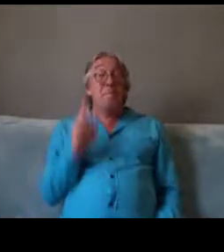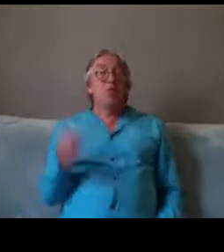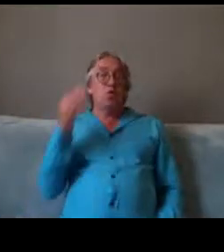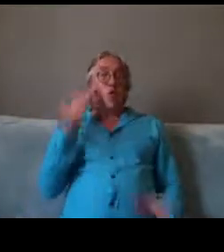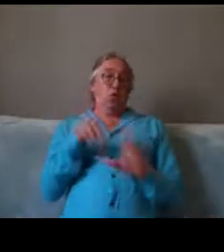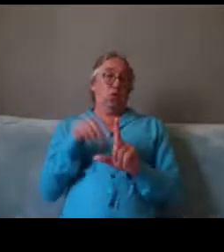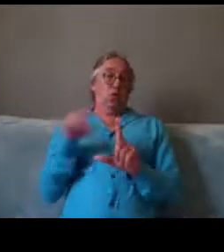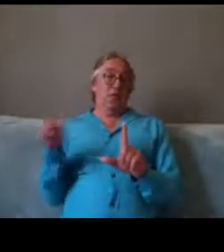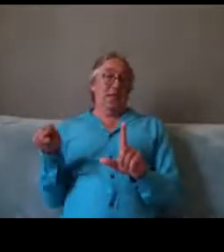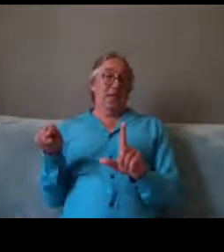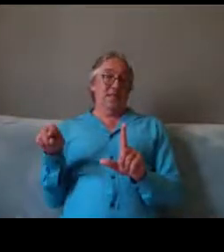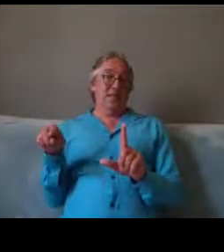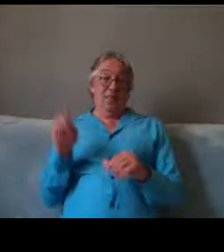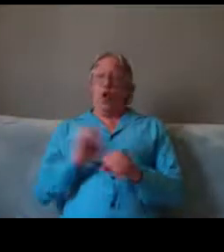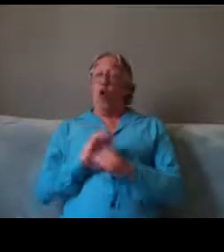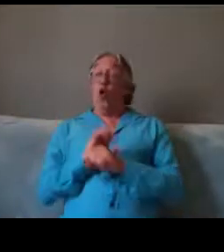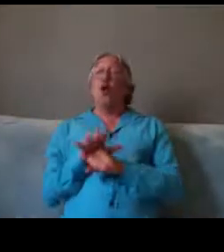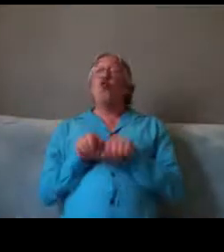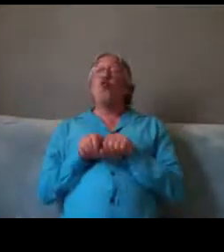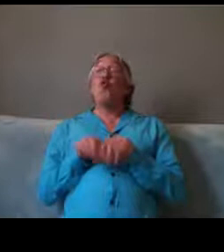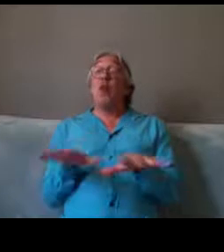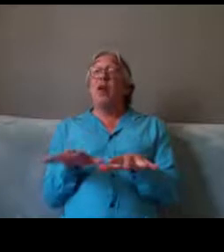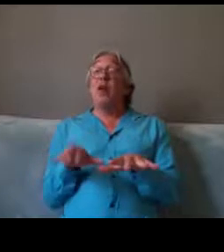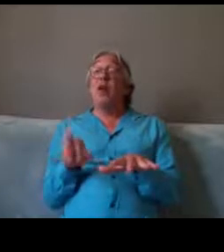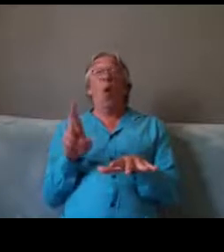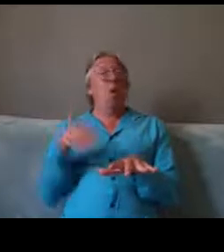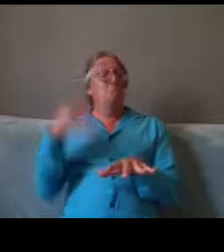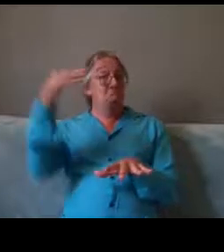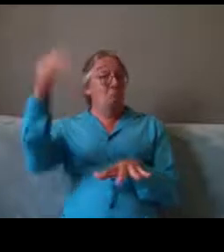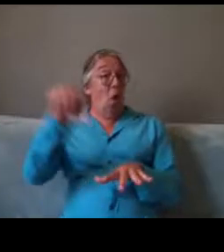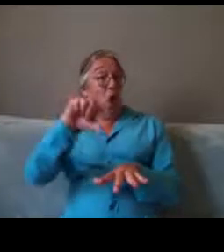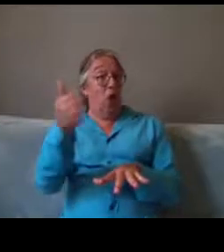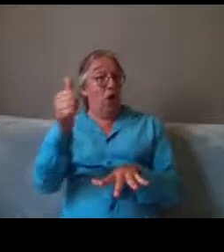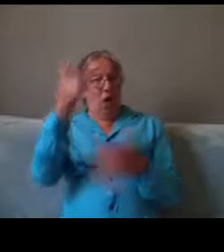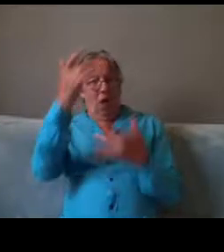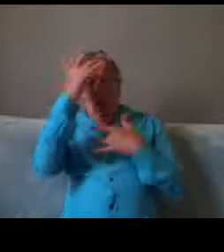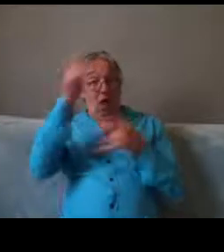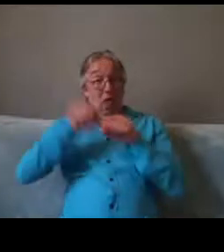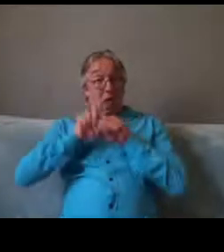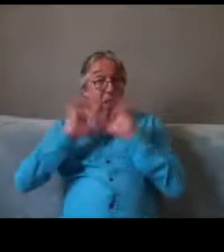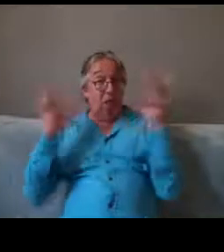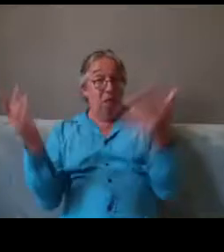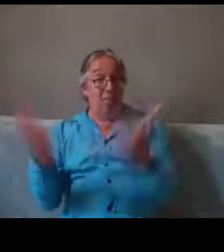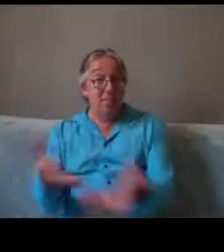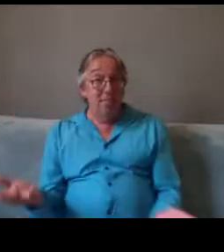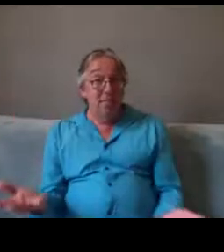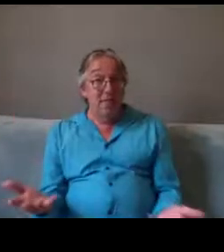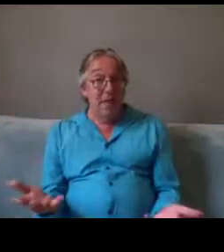as a student with a disability is depending widely and focused on the accessibility criteria.